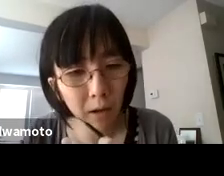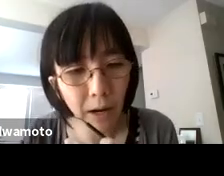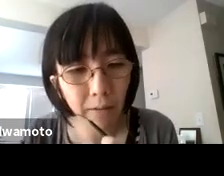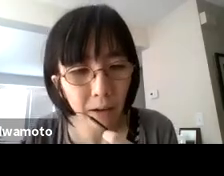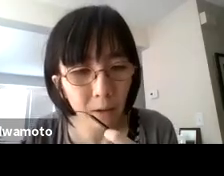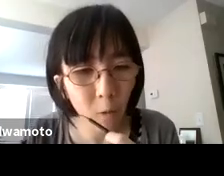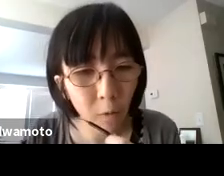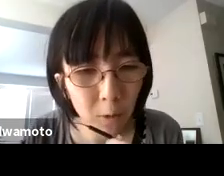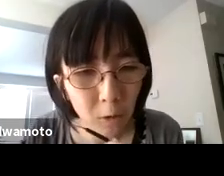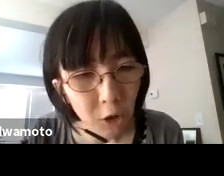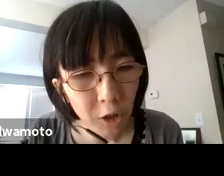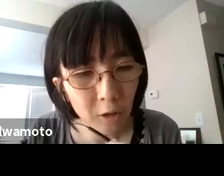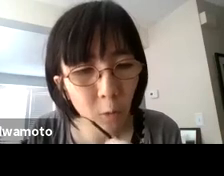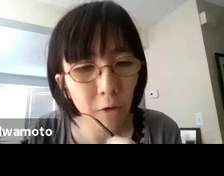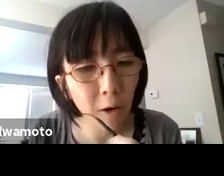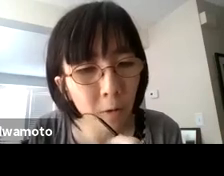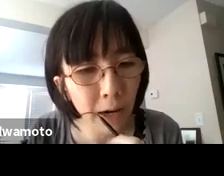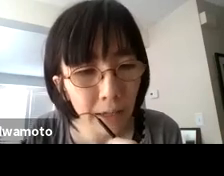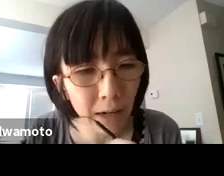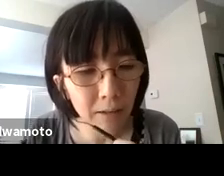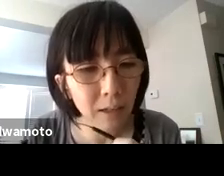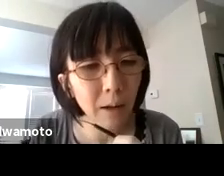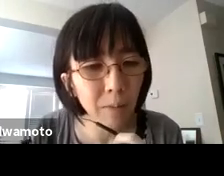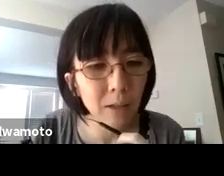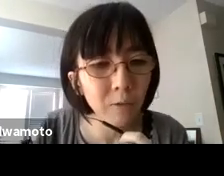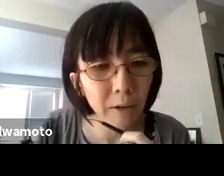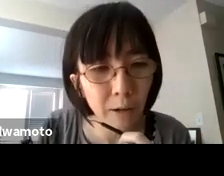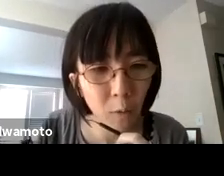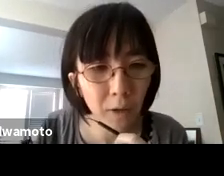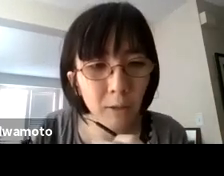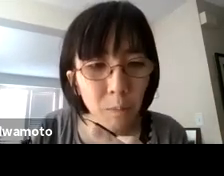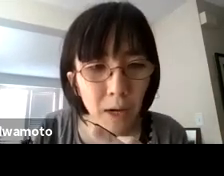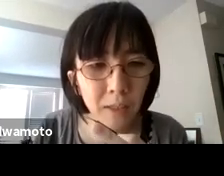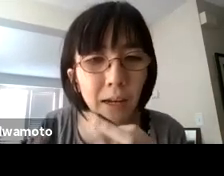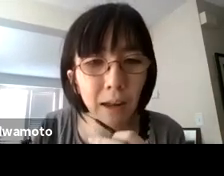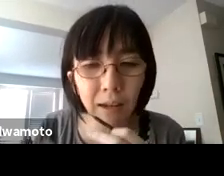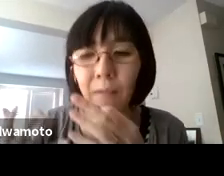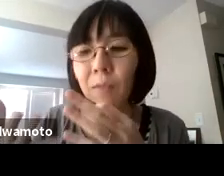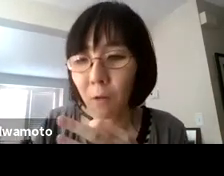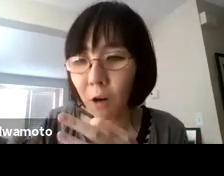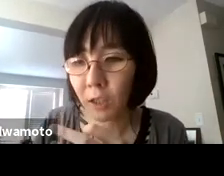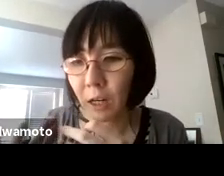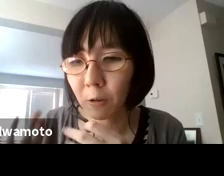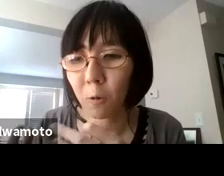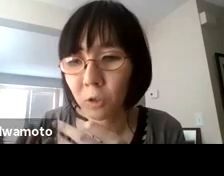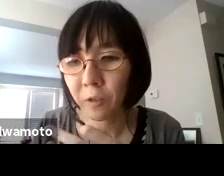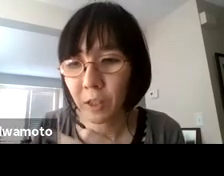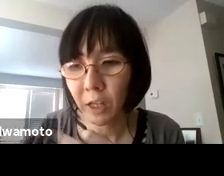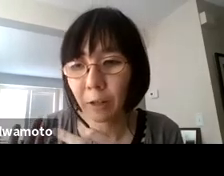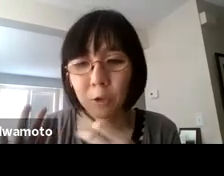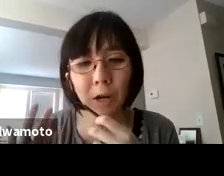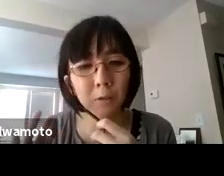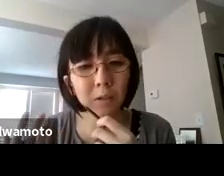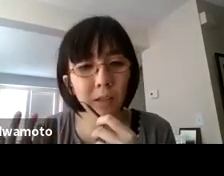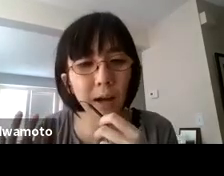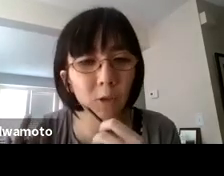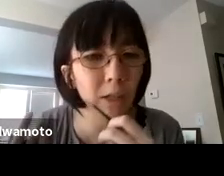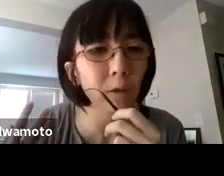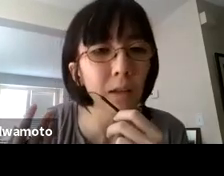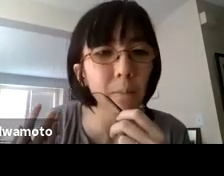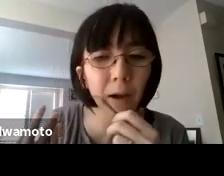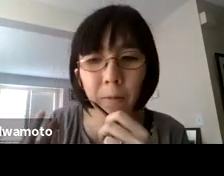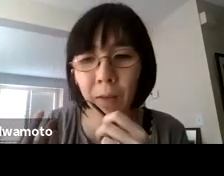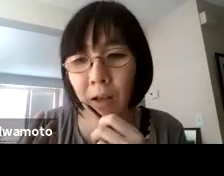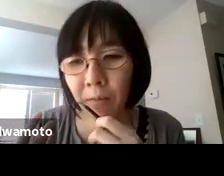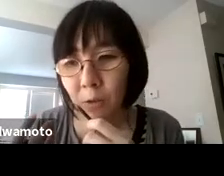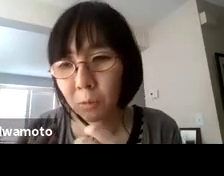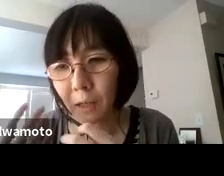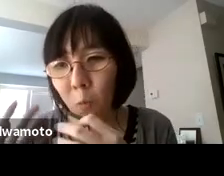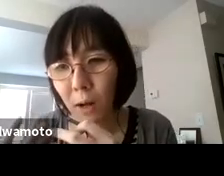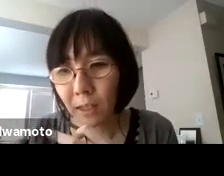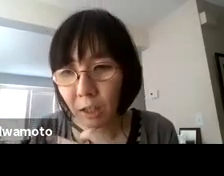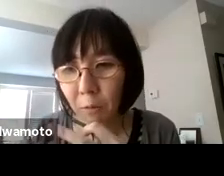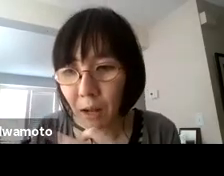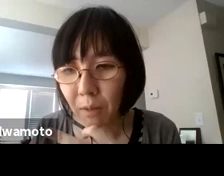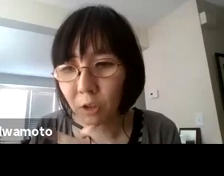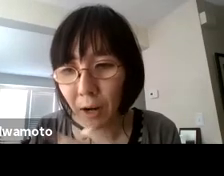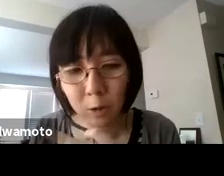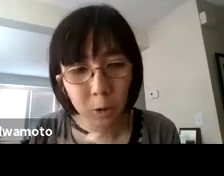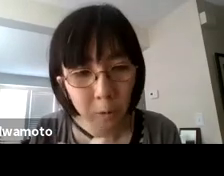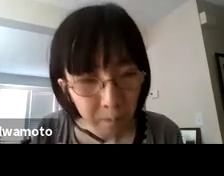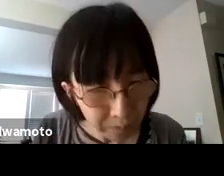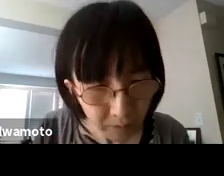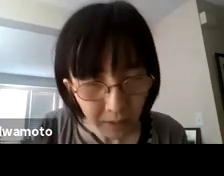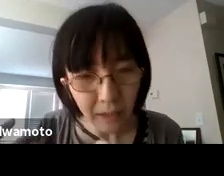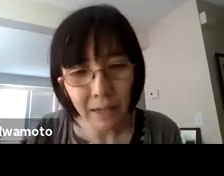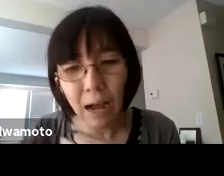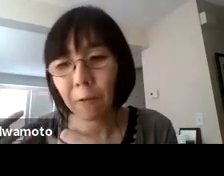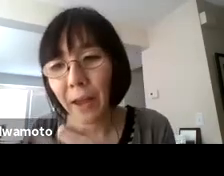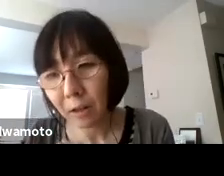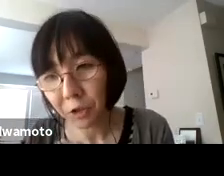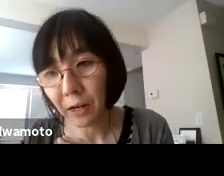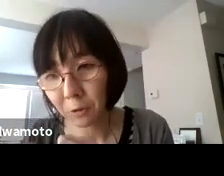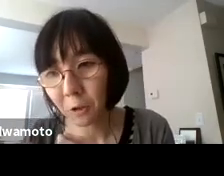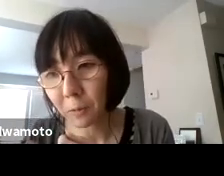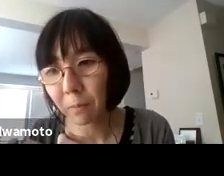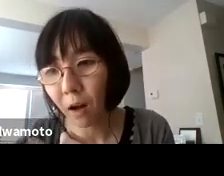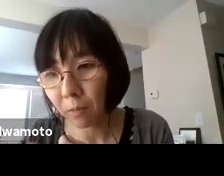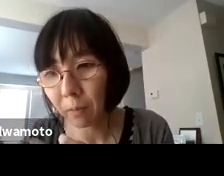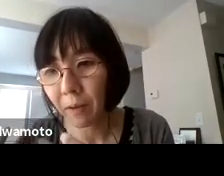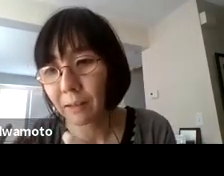of like jumping in and offer solutions or your own ideas, it is very important to be patient, and again, watch the child or social a child try to try to think about, sort of like what that child might be trying to do, and how they are trying to solve